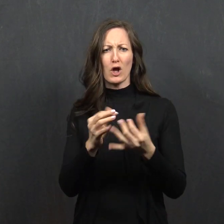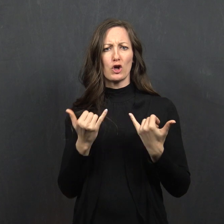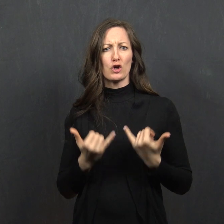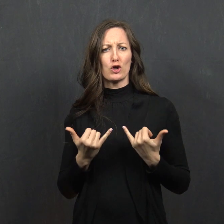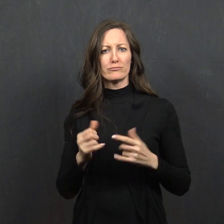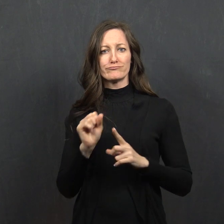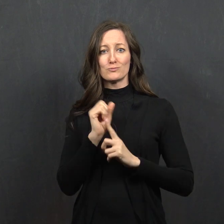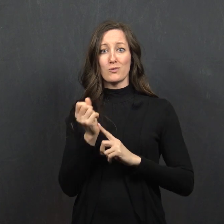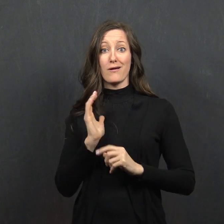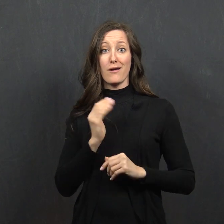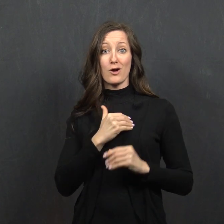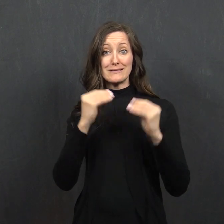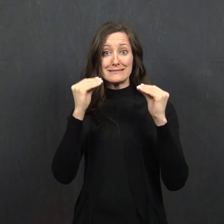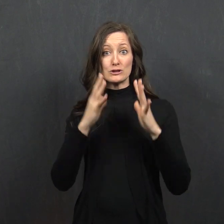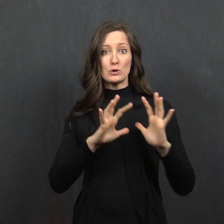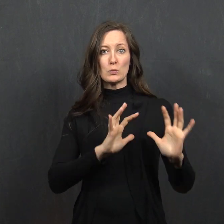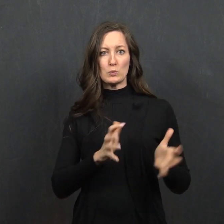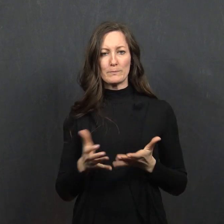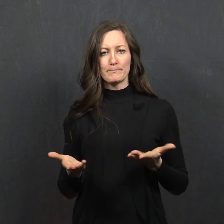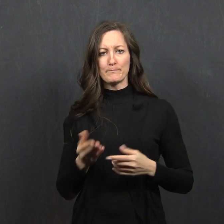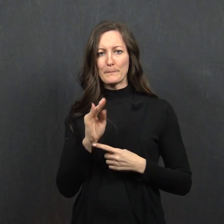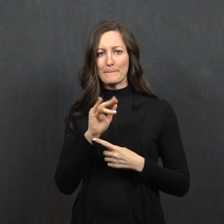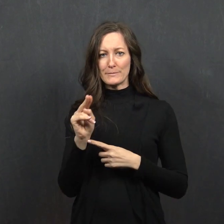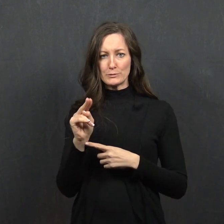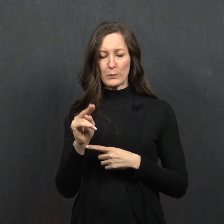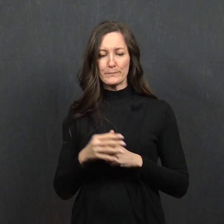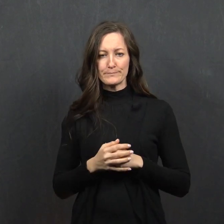about the current status of the teacher work force here in our state,